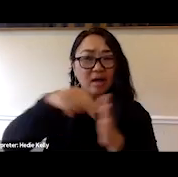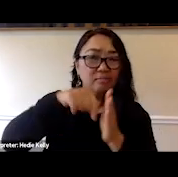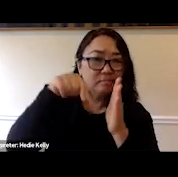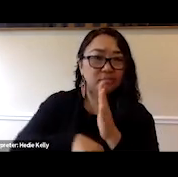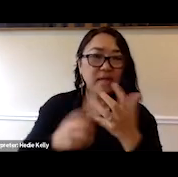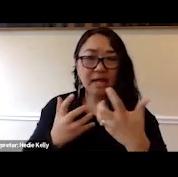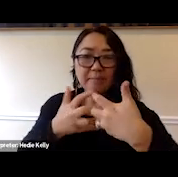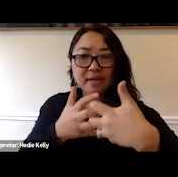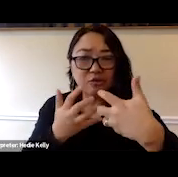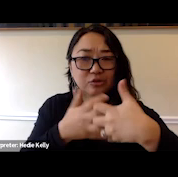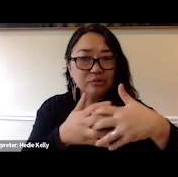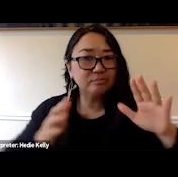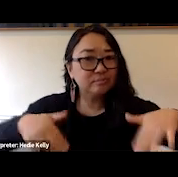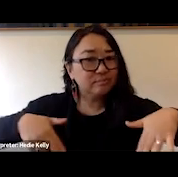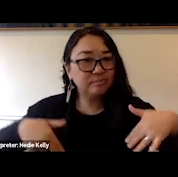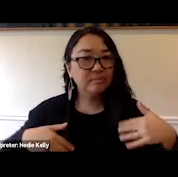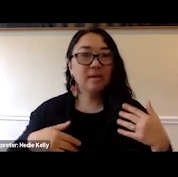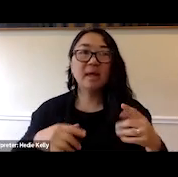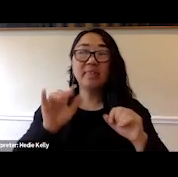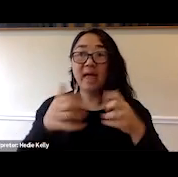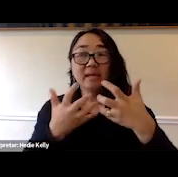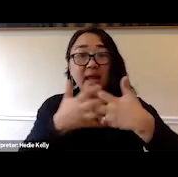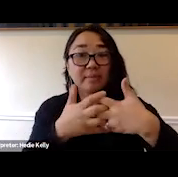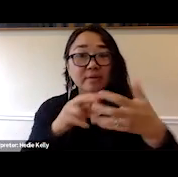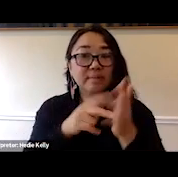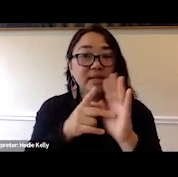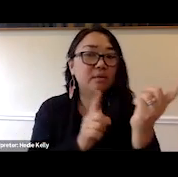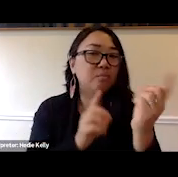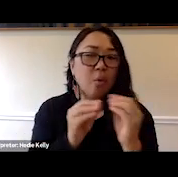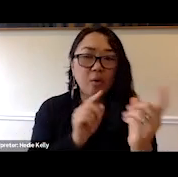make for folks that are onetoone generally.